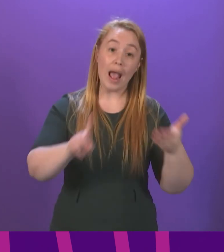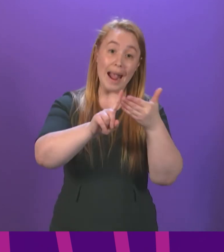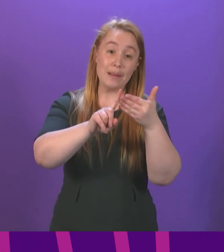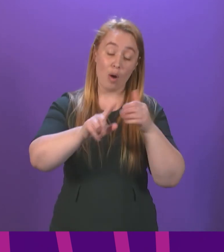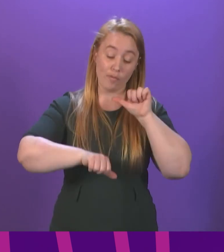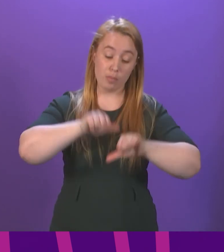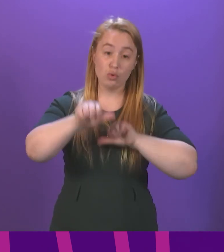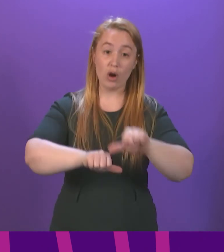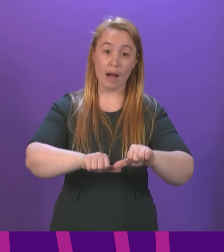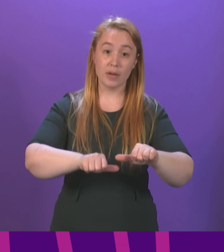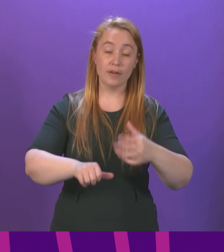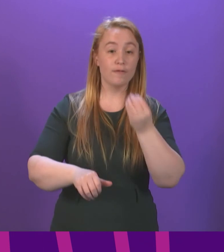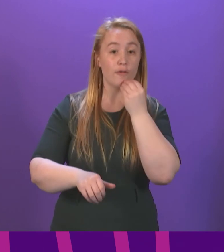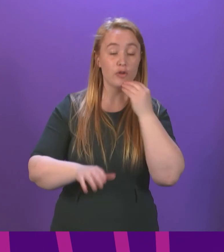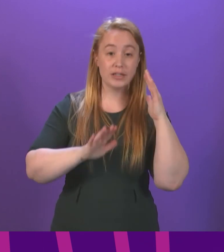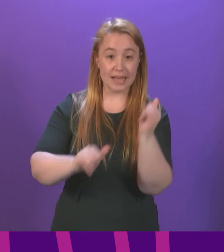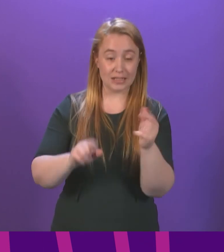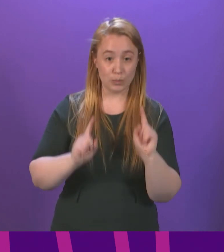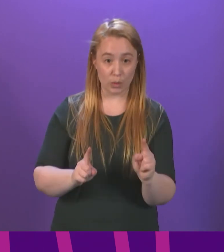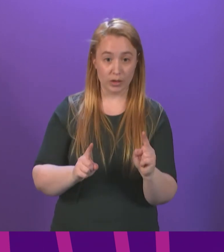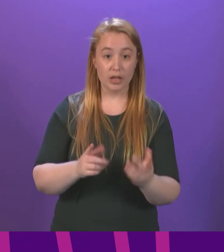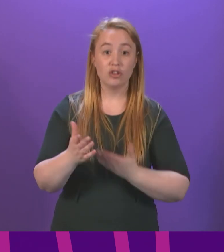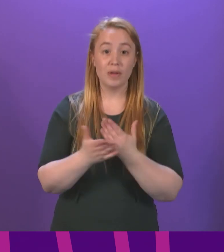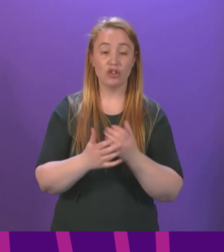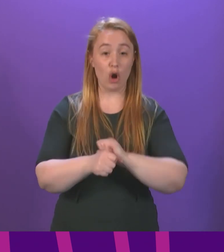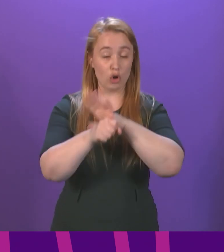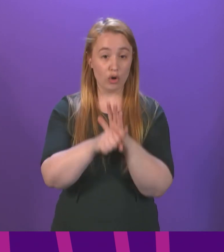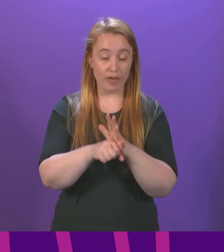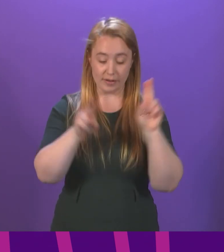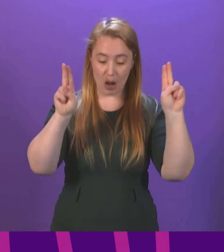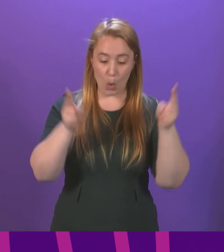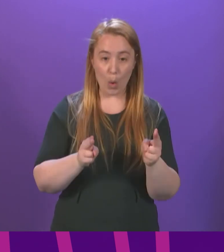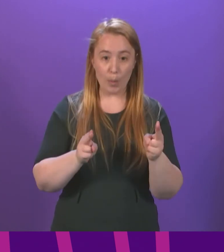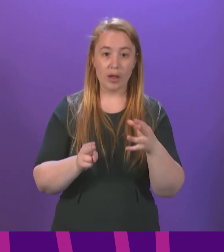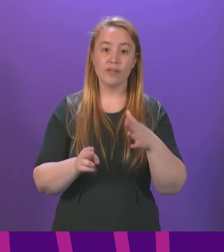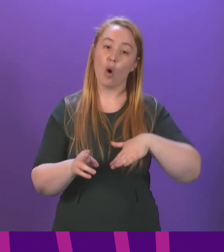in that area is to contribute to the reduction of coronavirus-related risk in high-risk settings